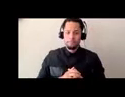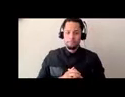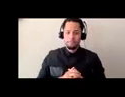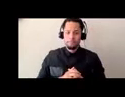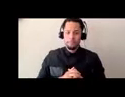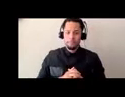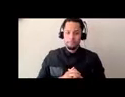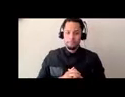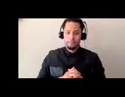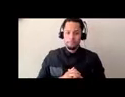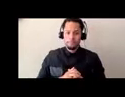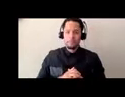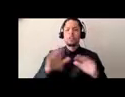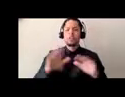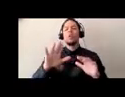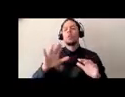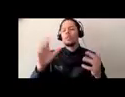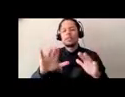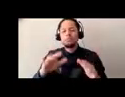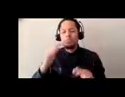money off the table for right now, right?